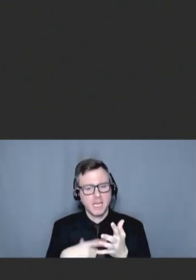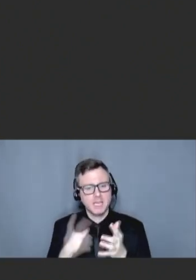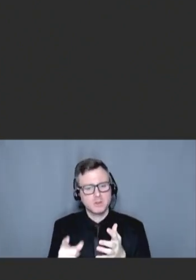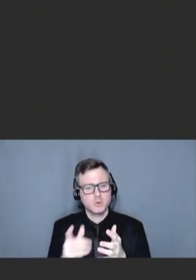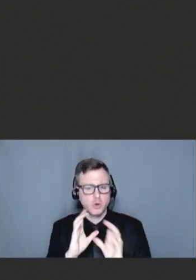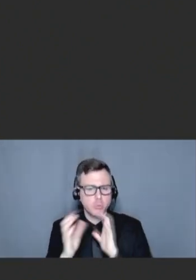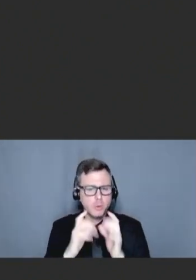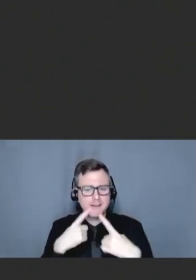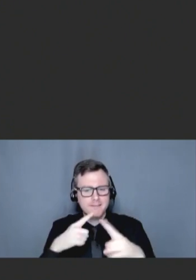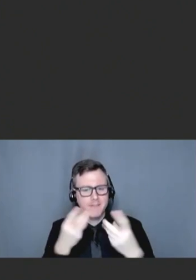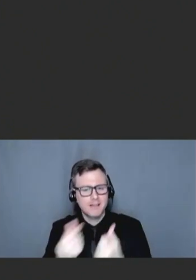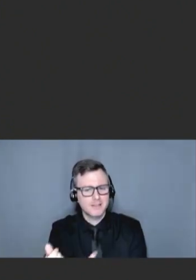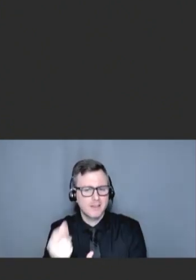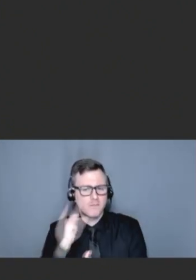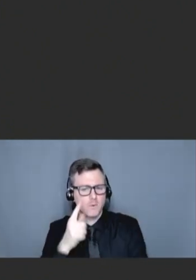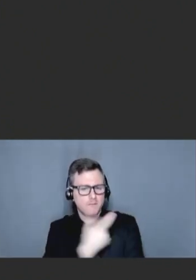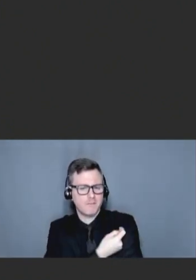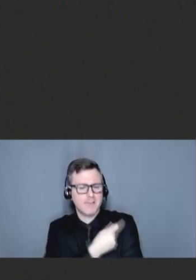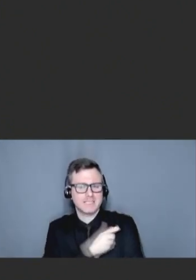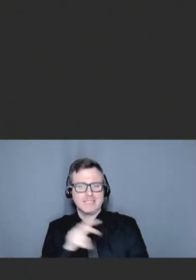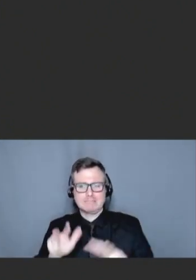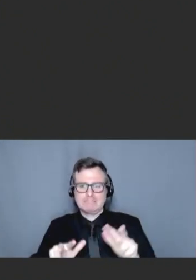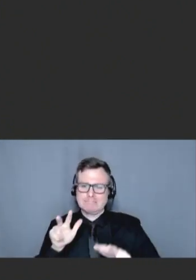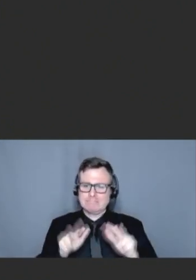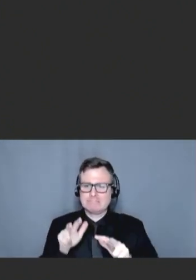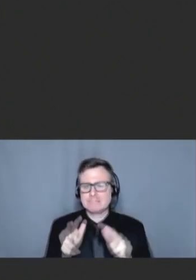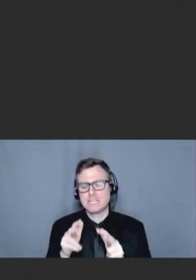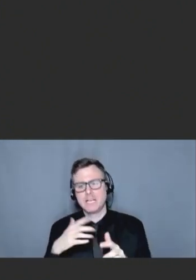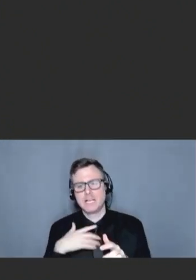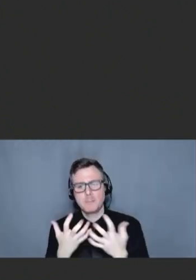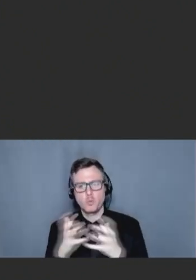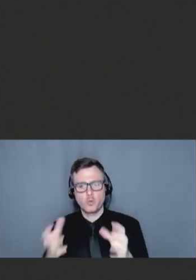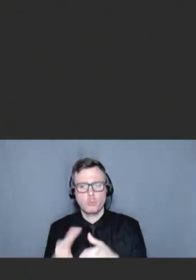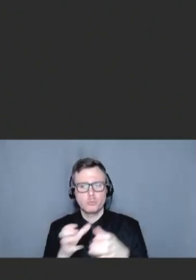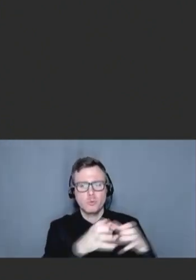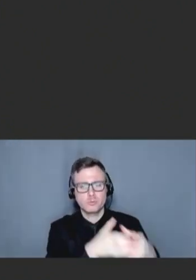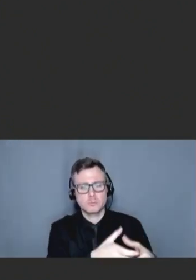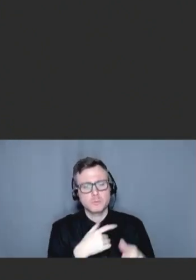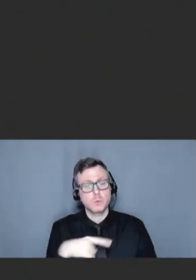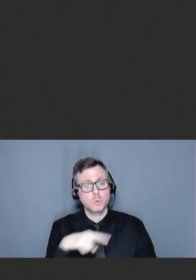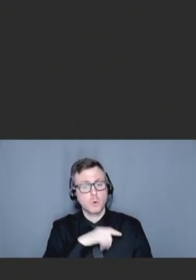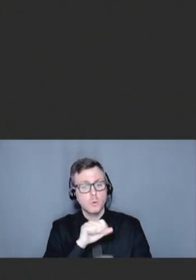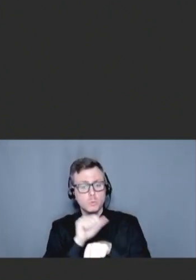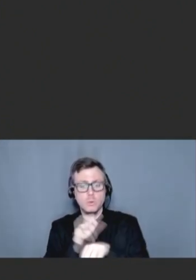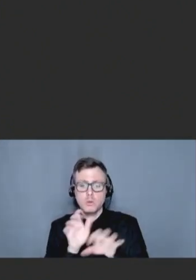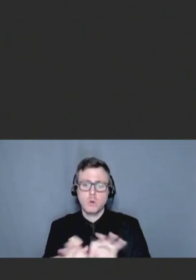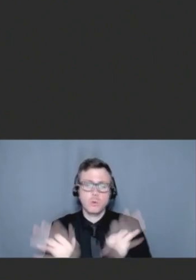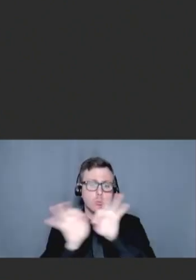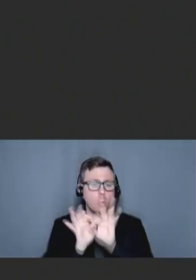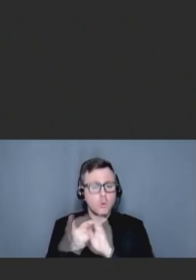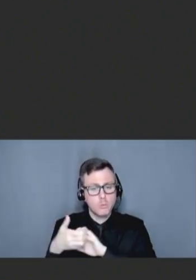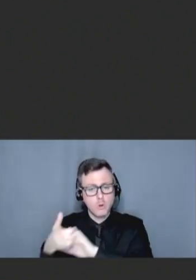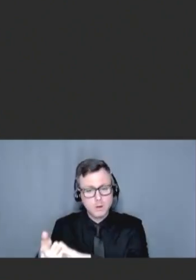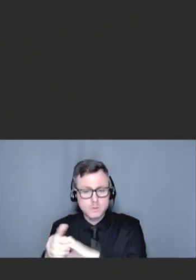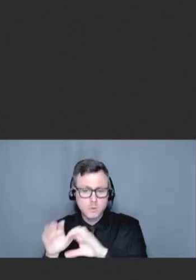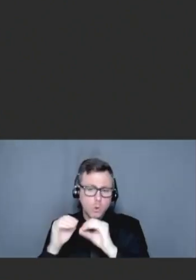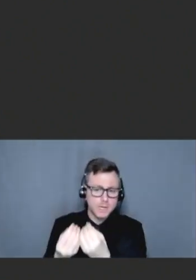We are also working with key partners and organizations in five communities to reduce